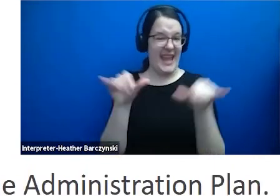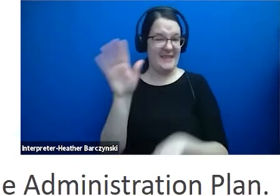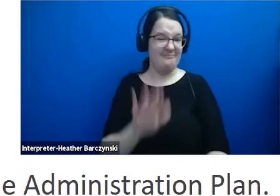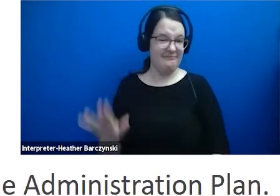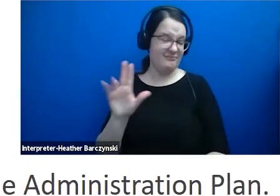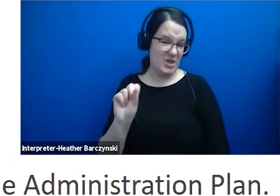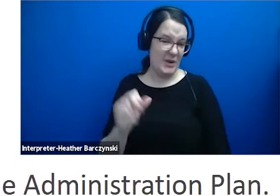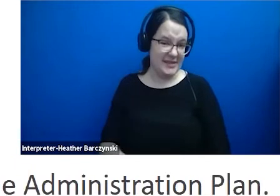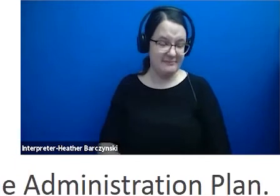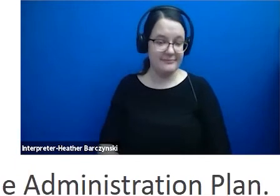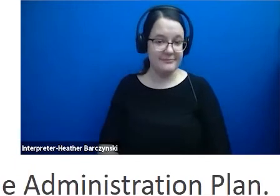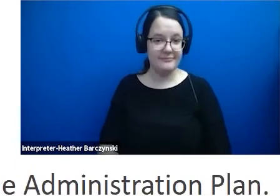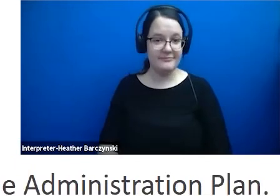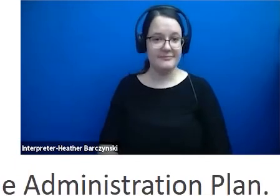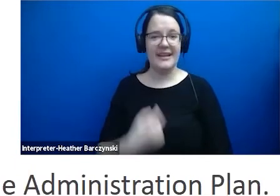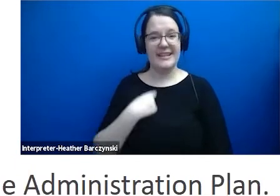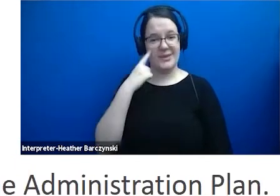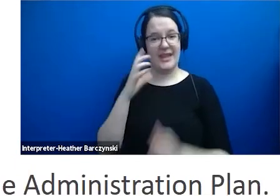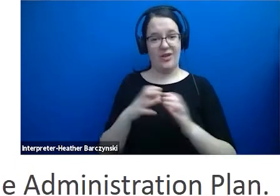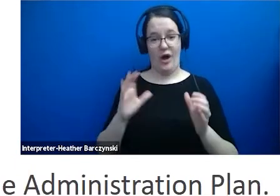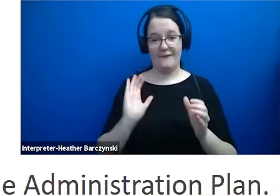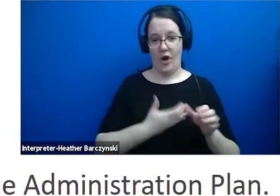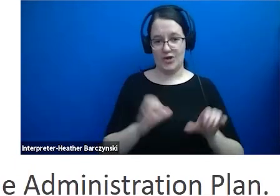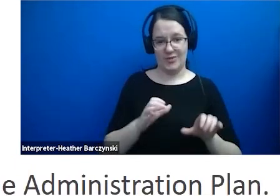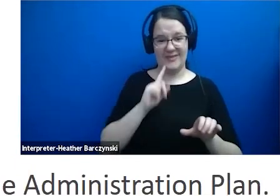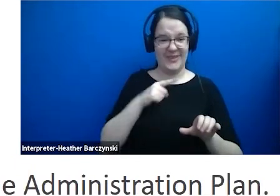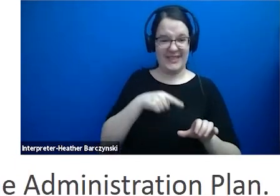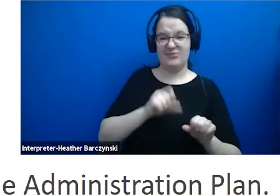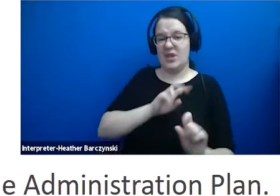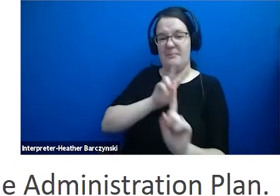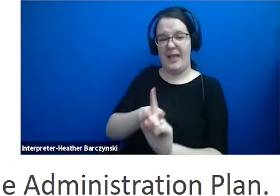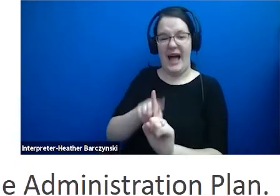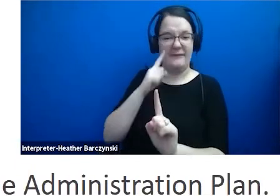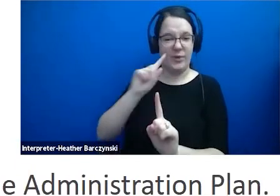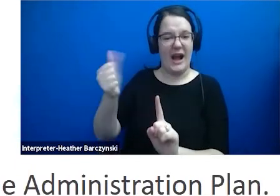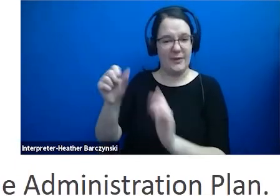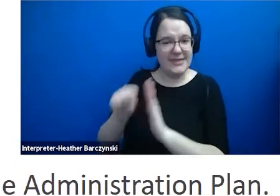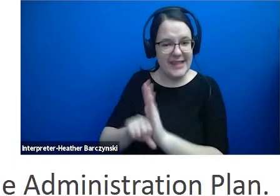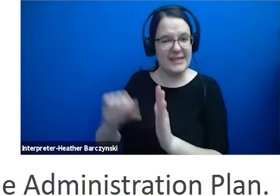so i think a lot of what we're doing is quite applicable to other regions new york state decided